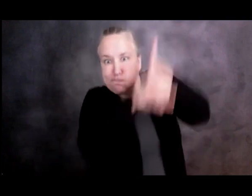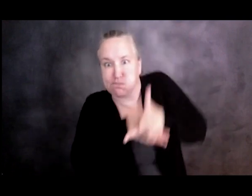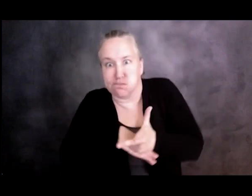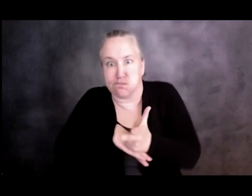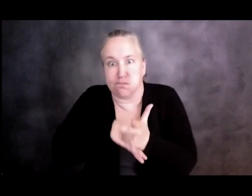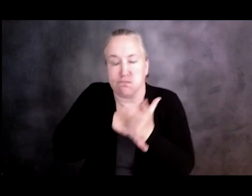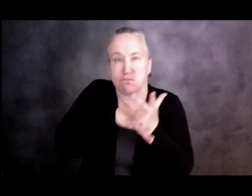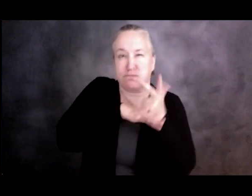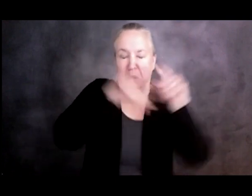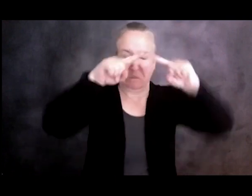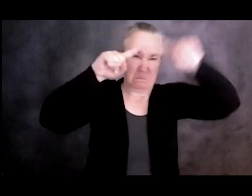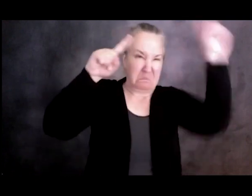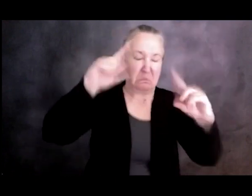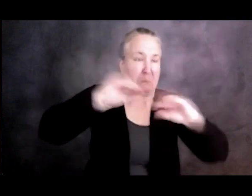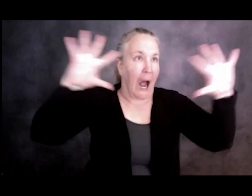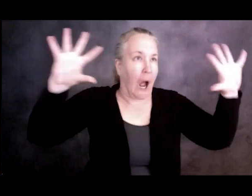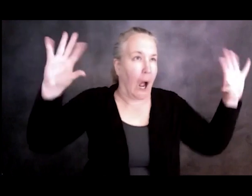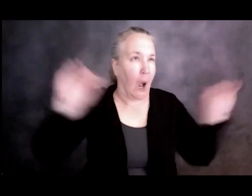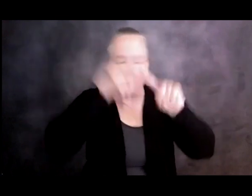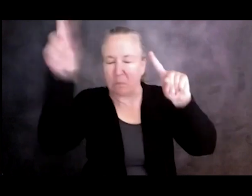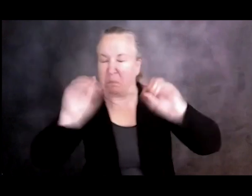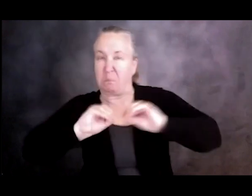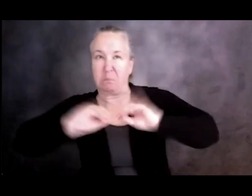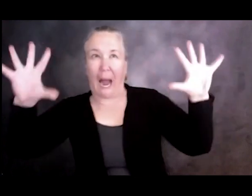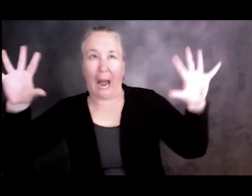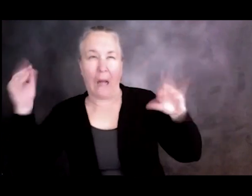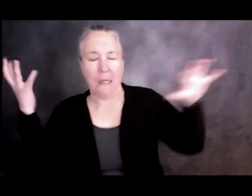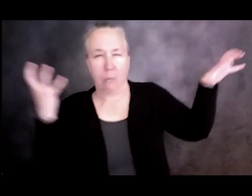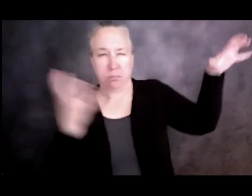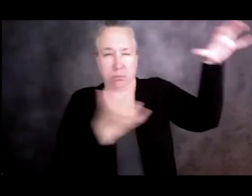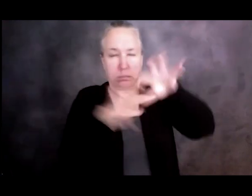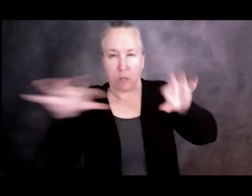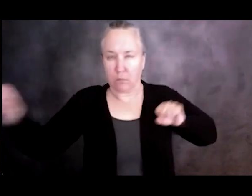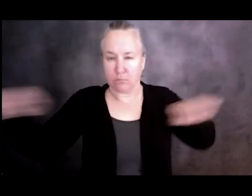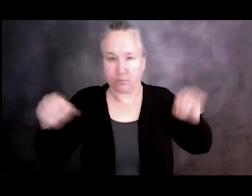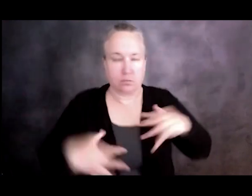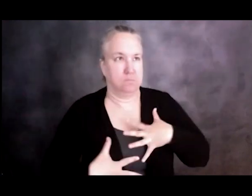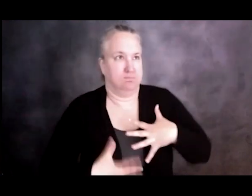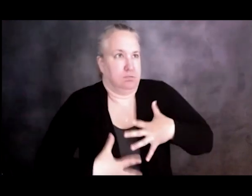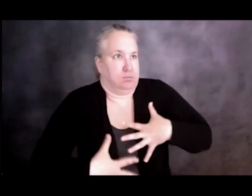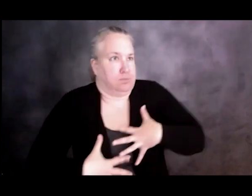Lightning illuminated the dark furrows of the storm clouds, and thunder overwhelmed our collective groan.